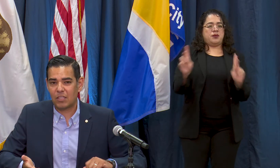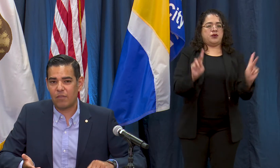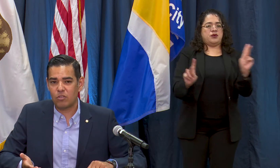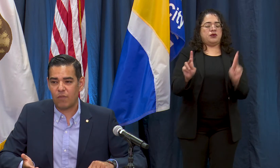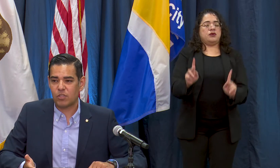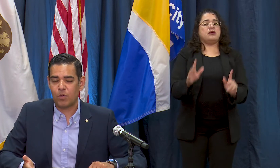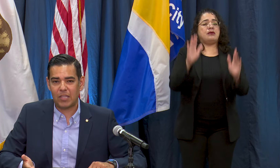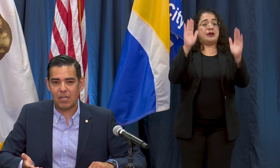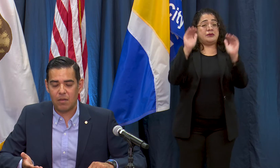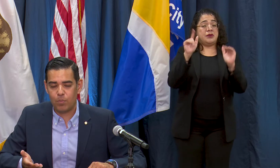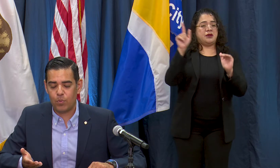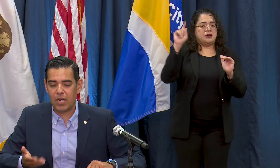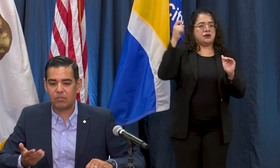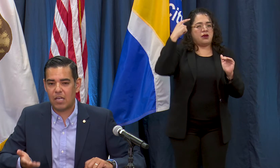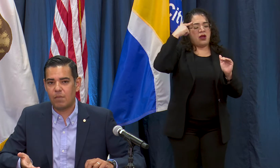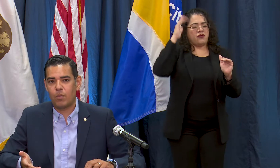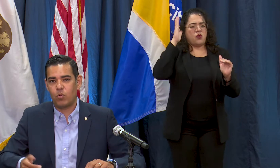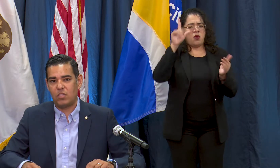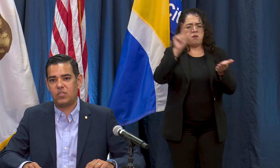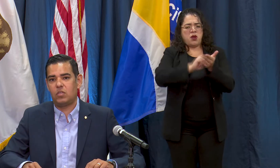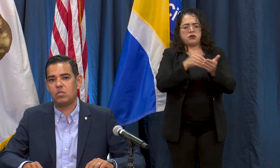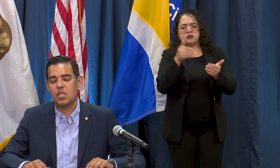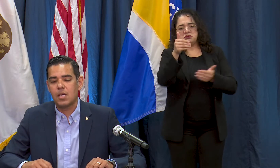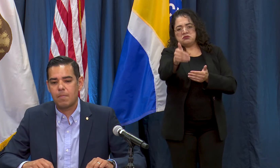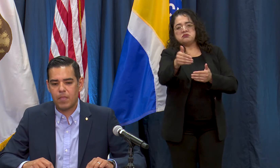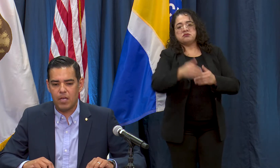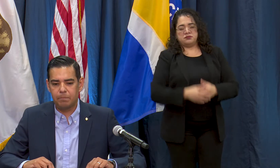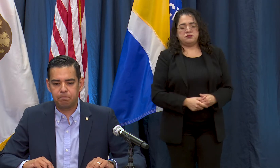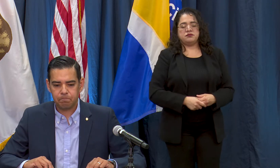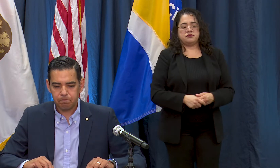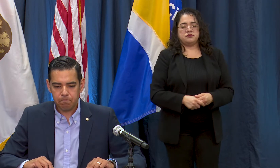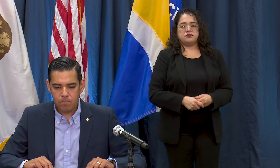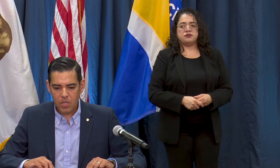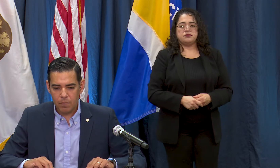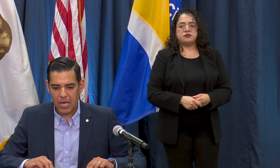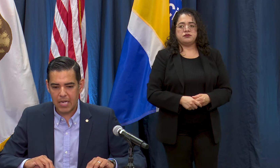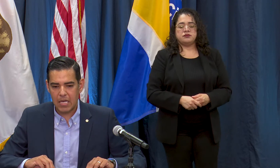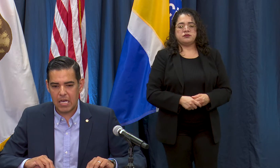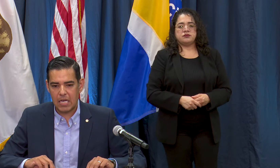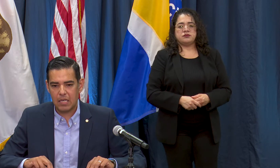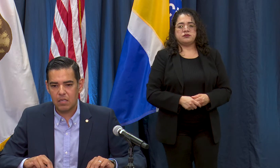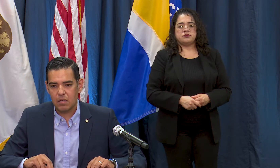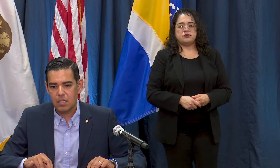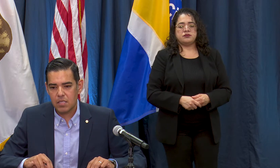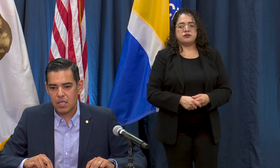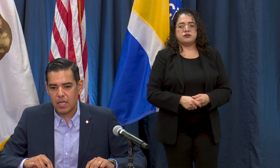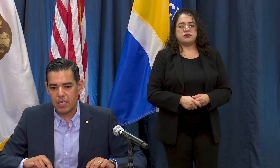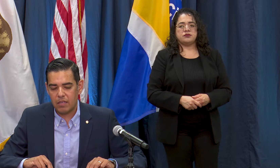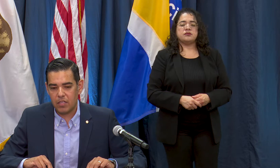the Governor's office to put out that number pretty soon but you